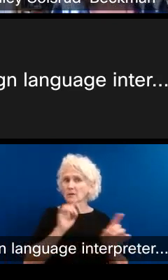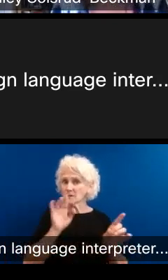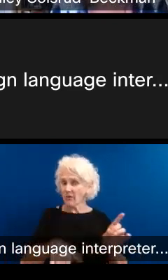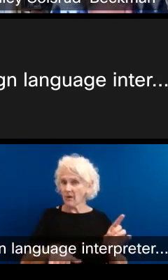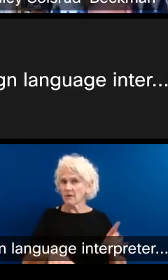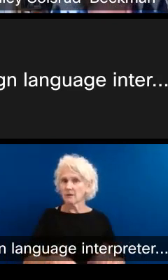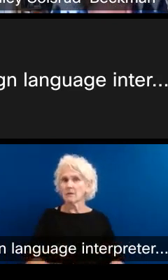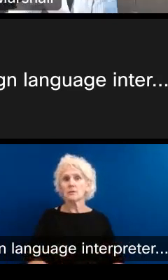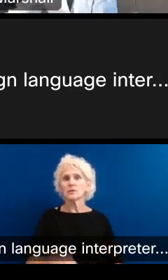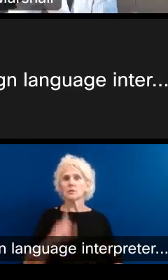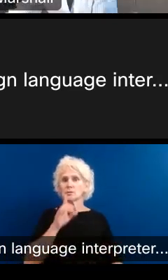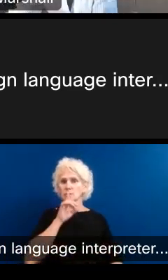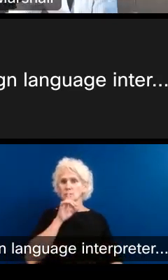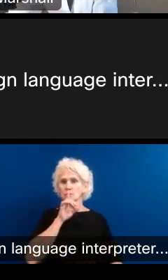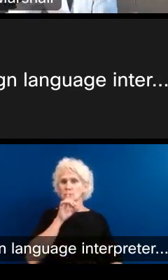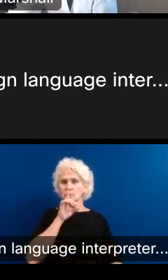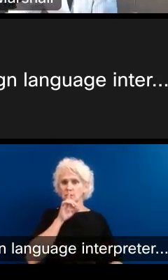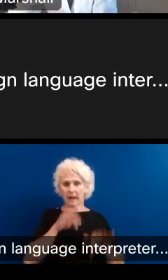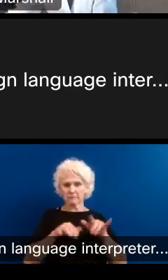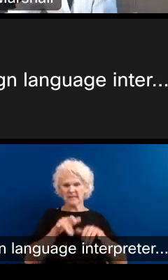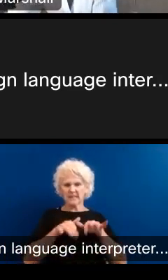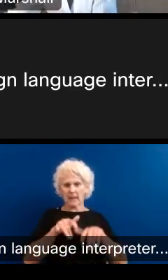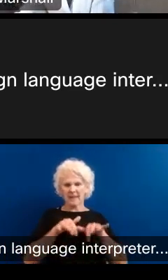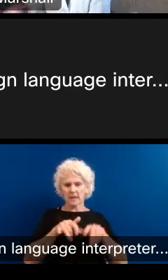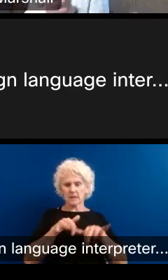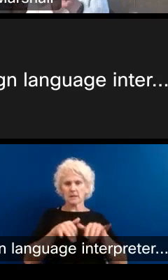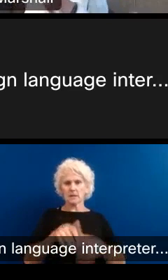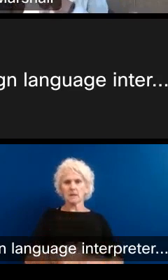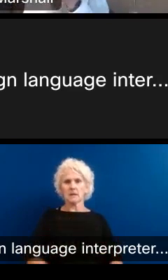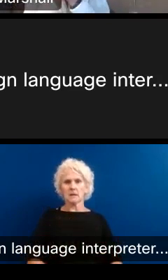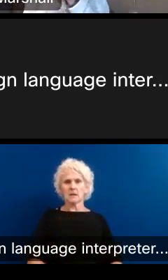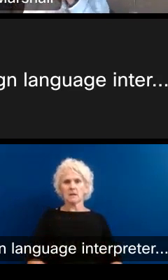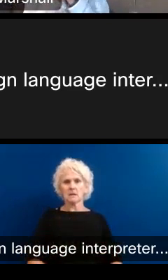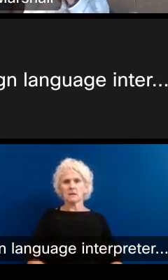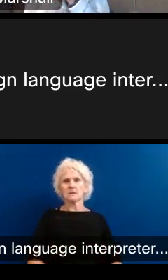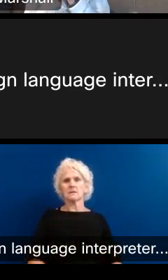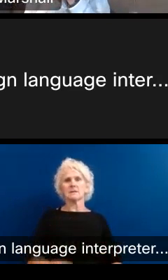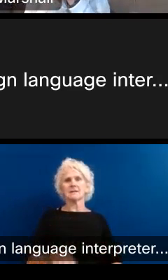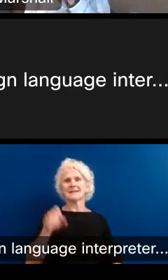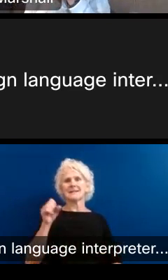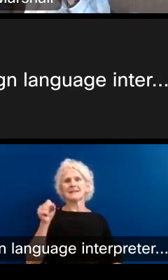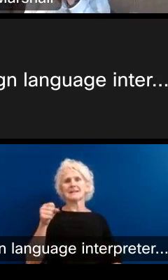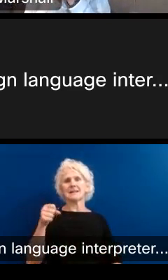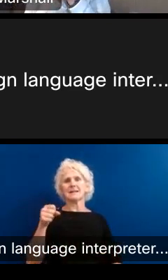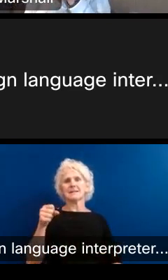[Di] Sure, I was just typing it in chat. So yeah, I think you know the best way to consider